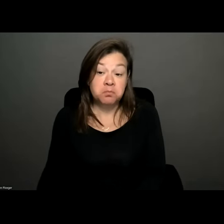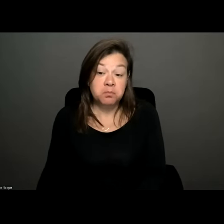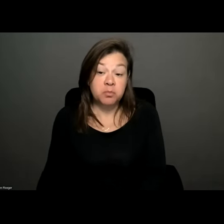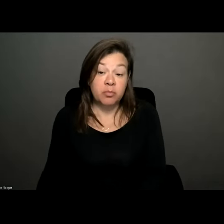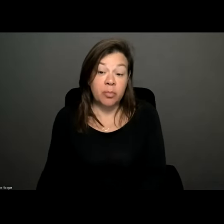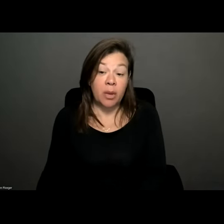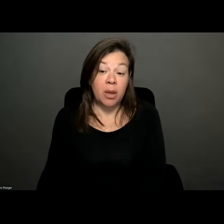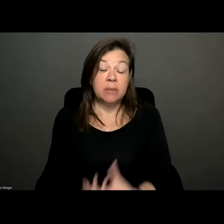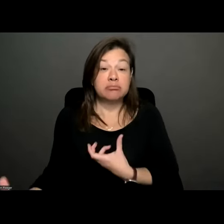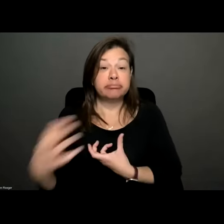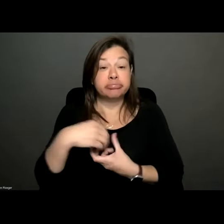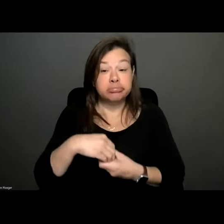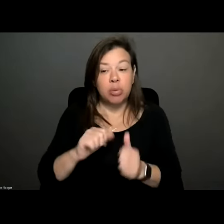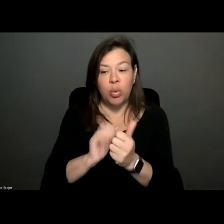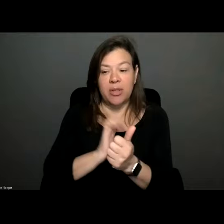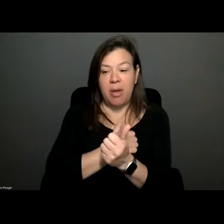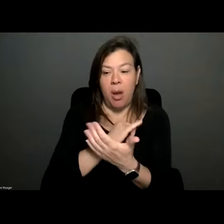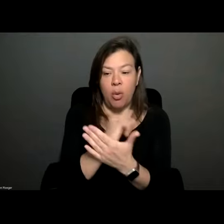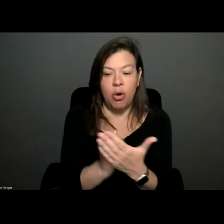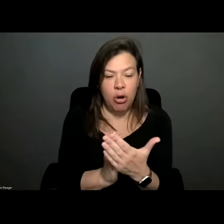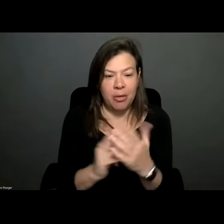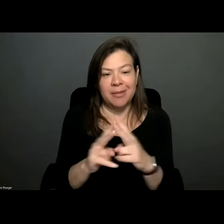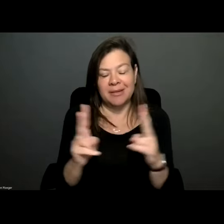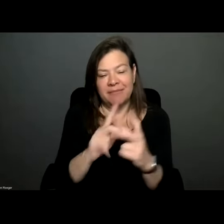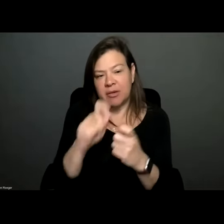within our art form in very explicit ways.